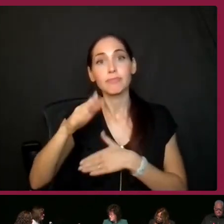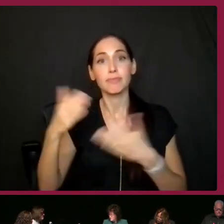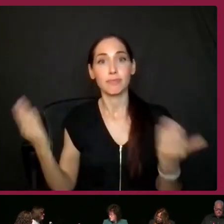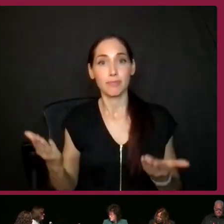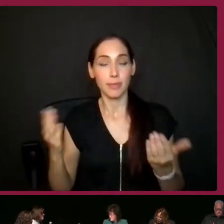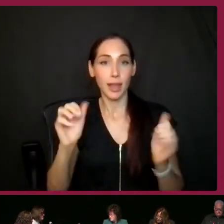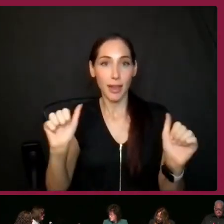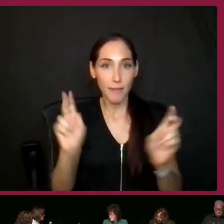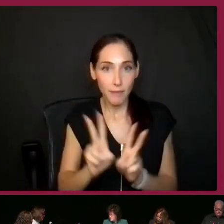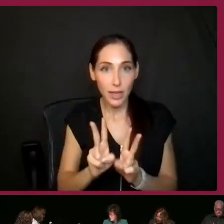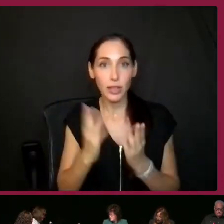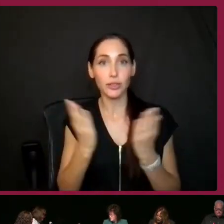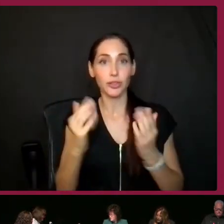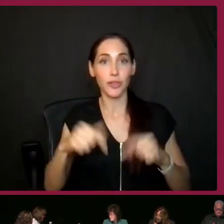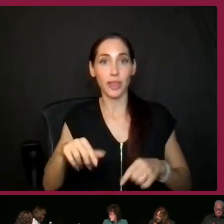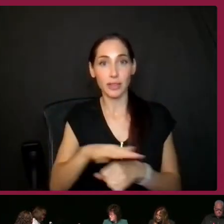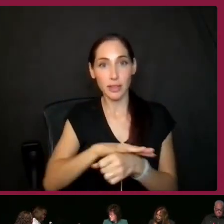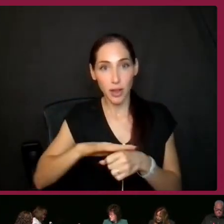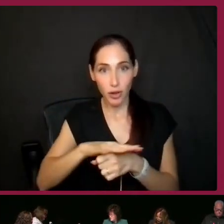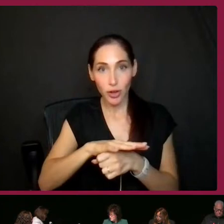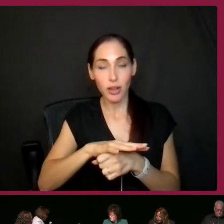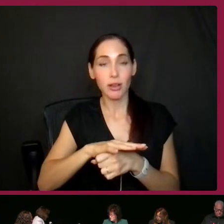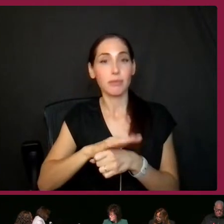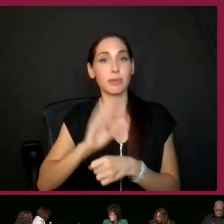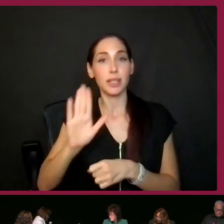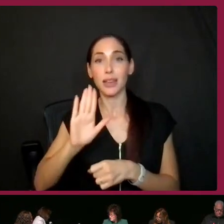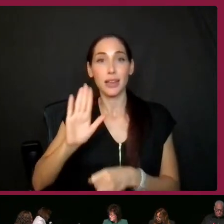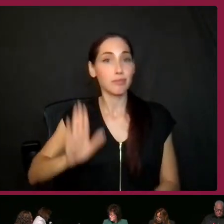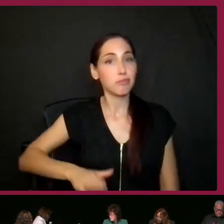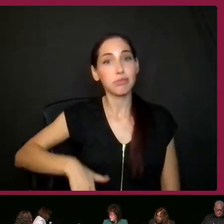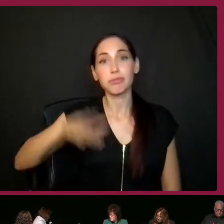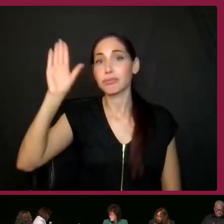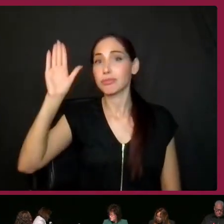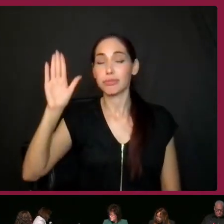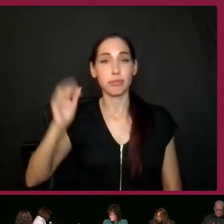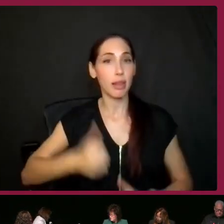serving this area his entire life, embodying